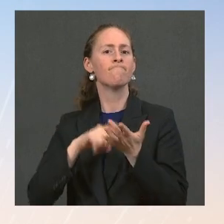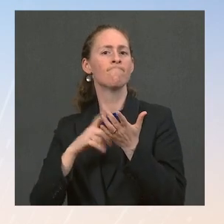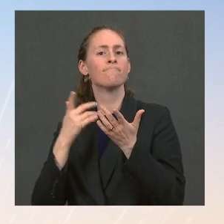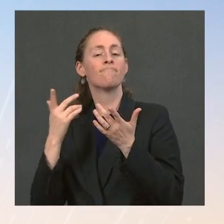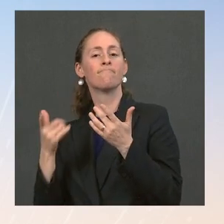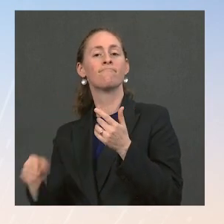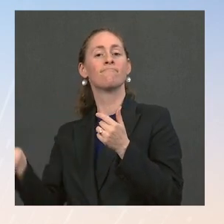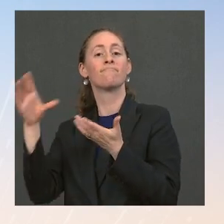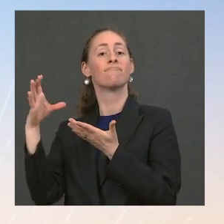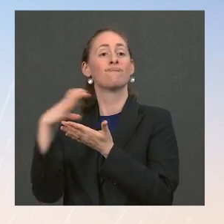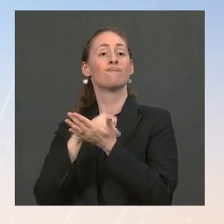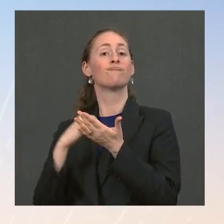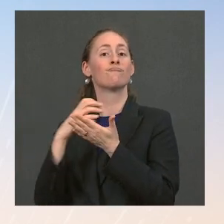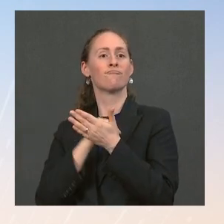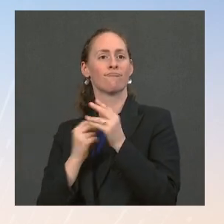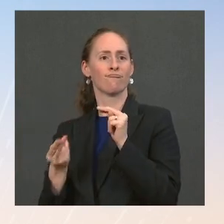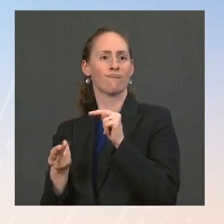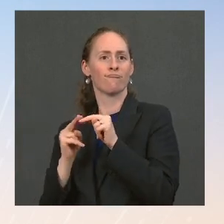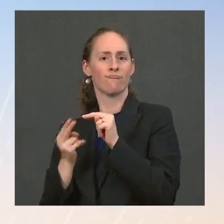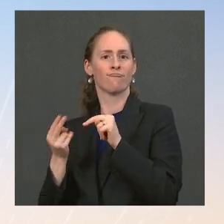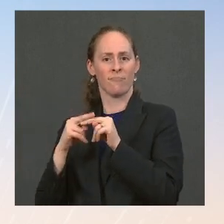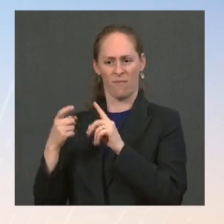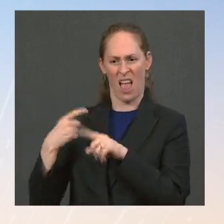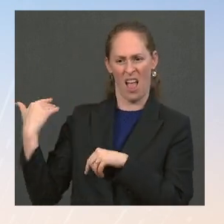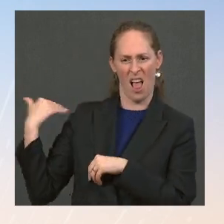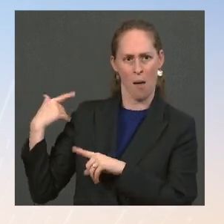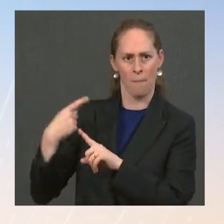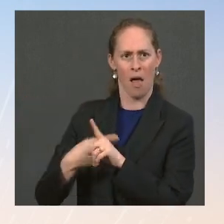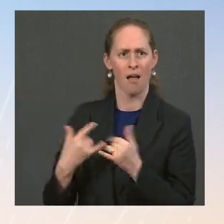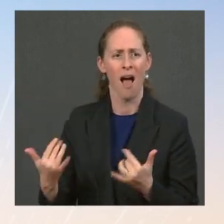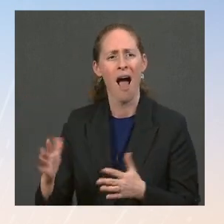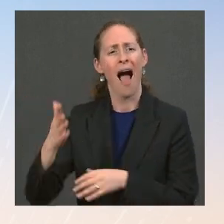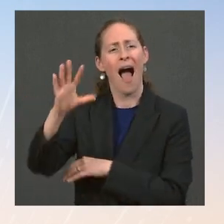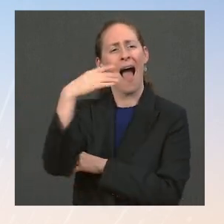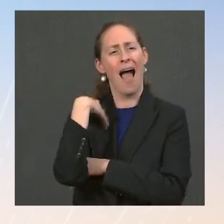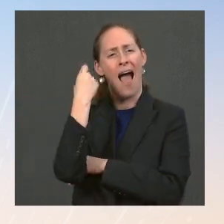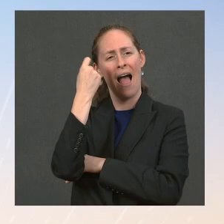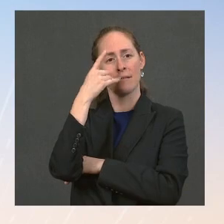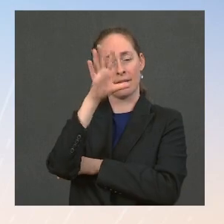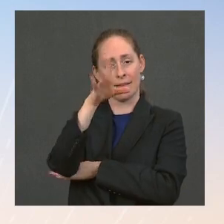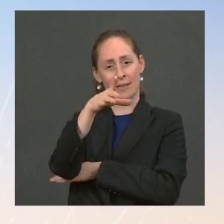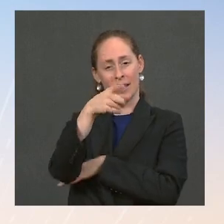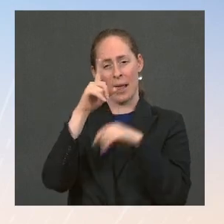So, that's all important data. I understand we can cherry pick different data pieces from a year ago or two years ago,